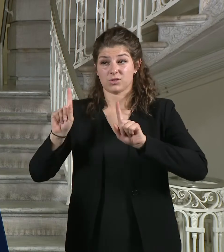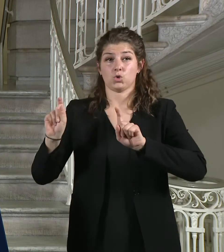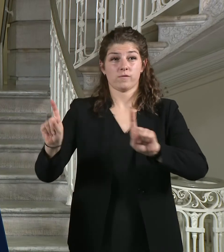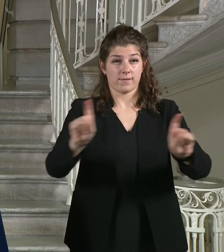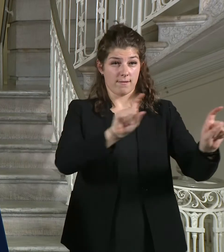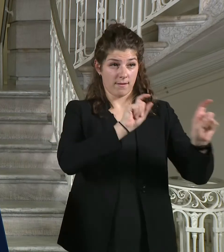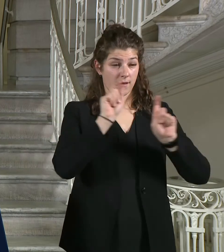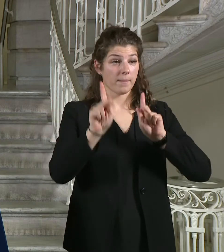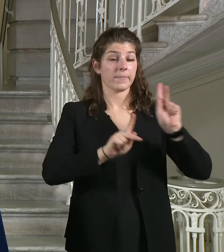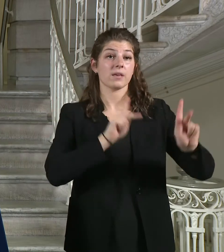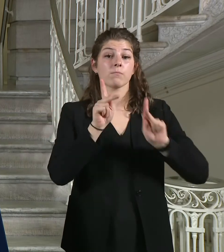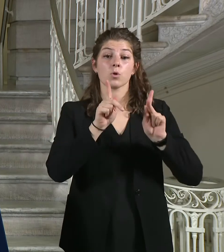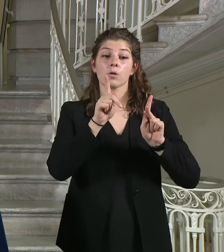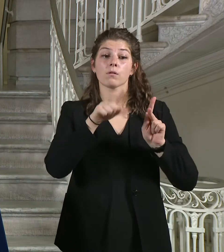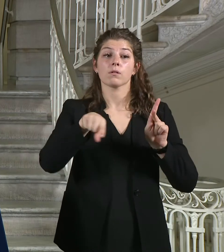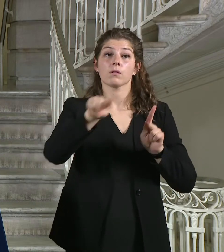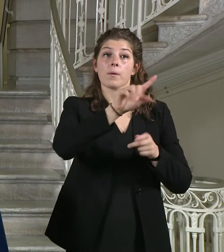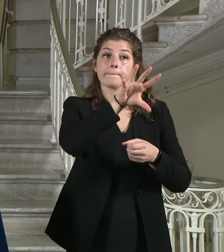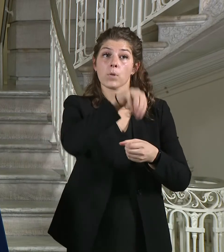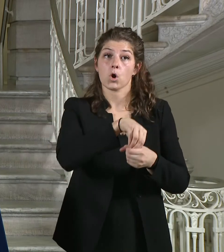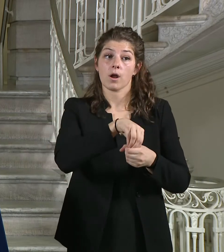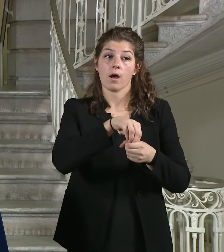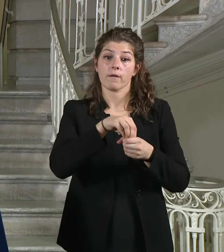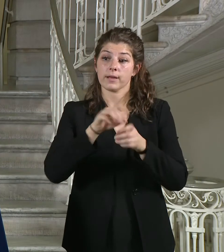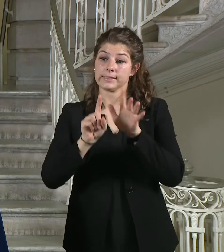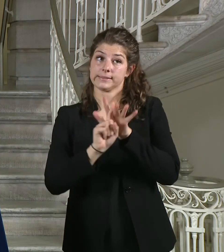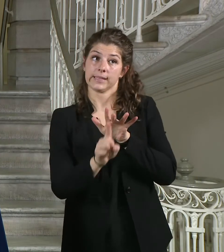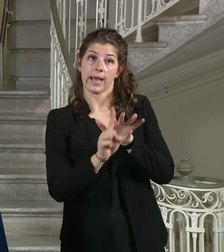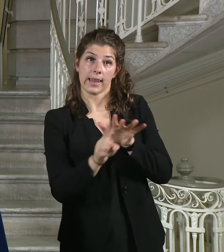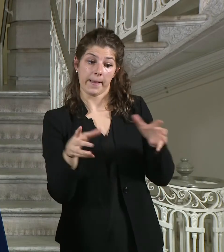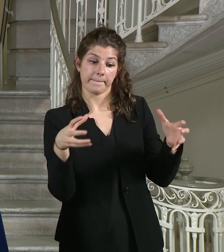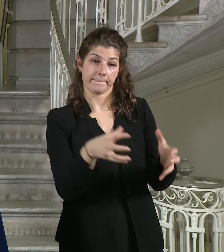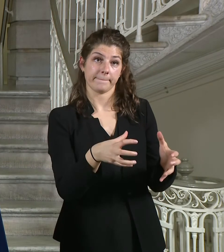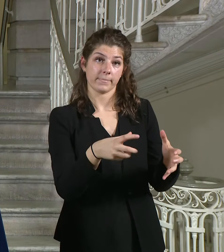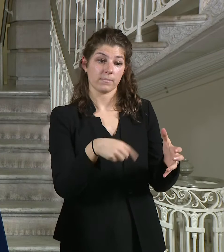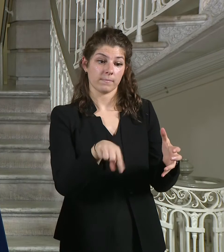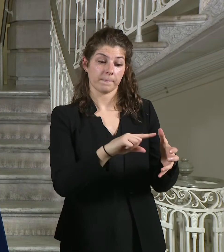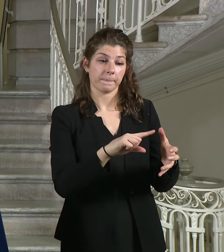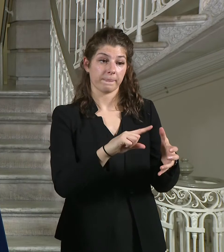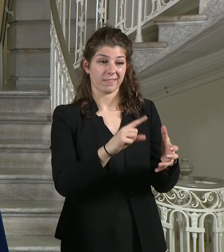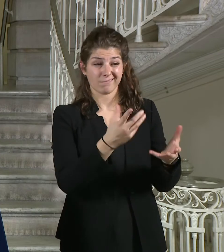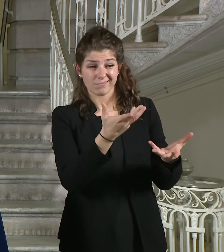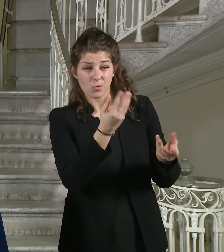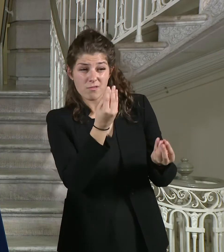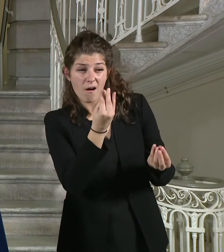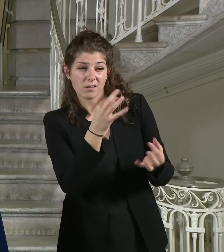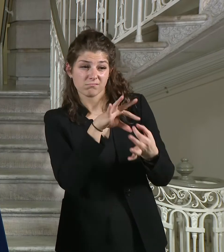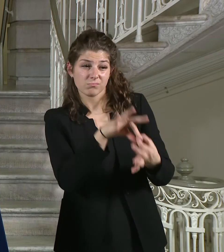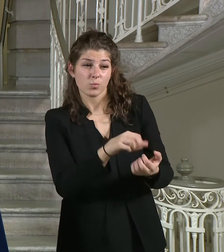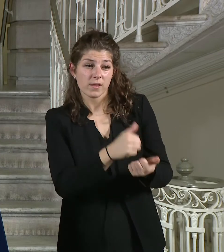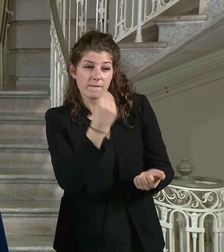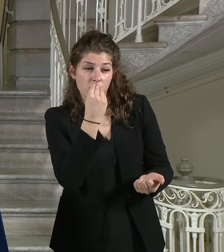NOT WASTE FOOD. WE DID A SURVEY AND ASKED THOSE WHO WERE PART OF